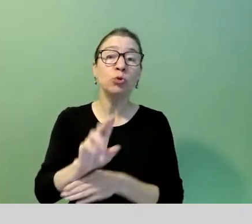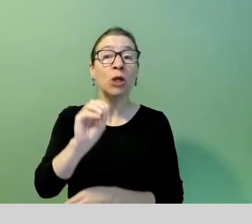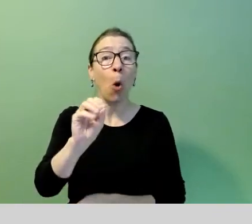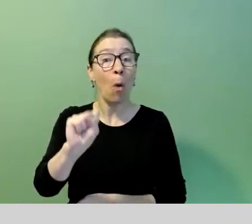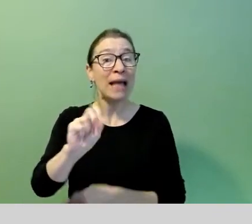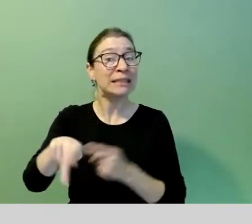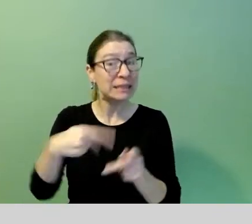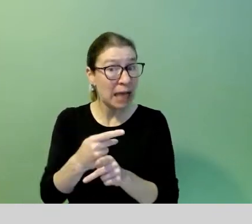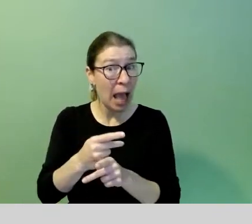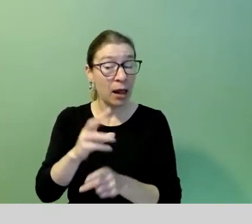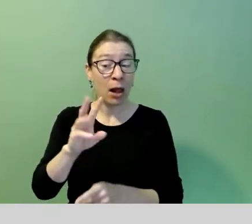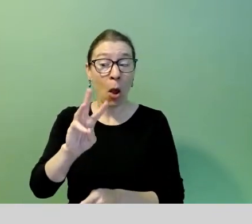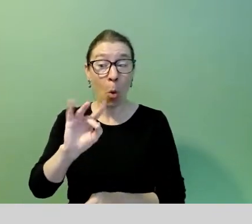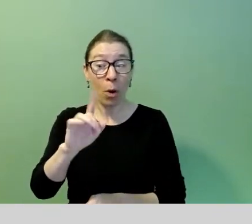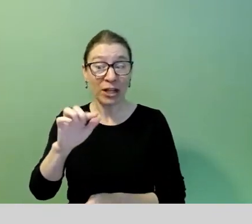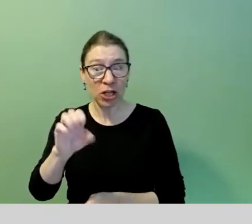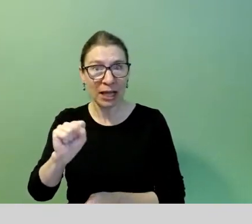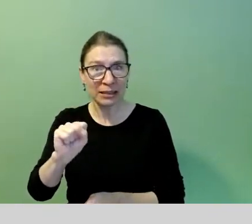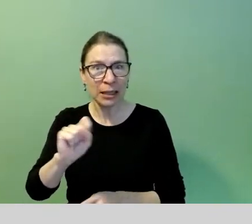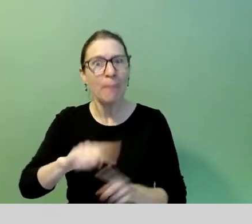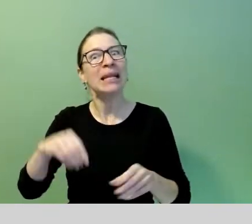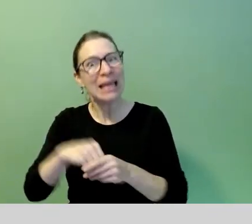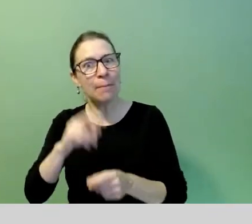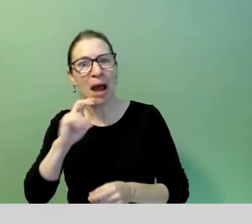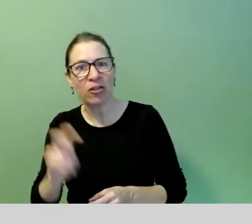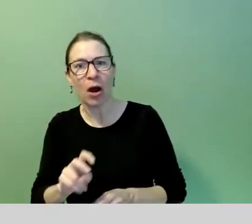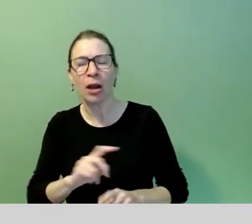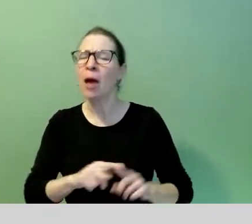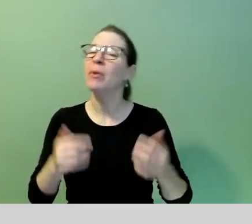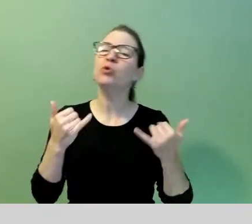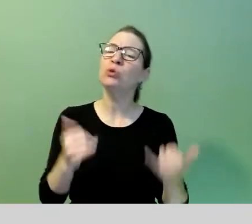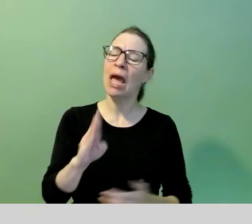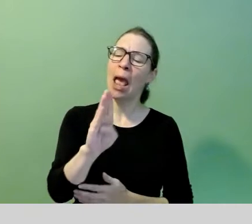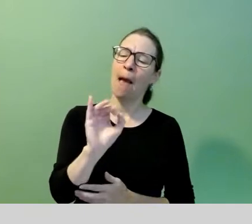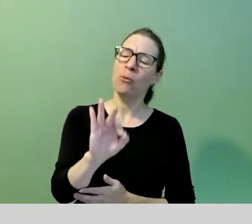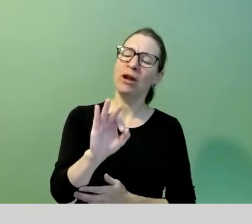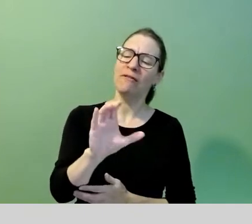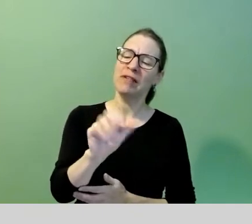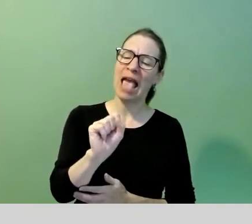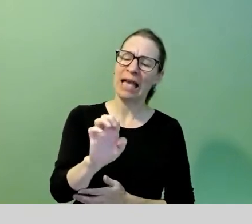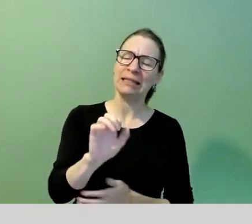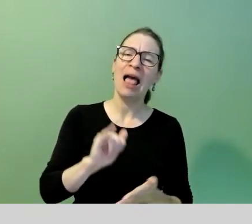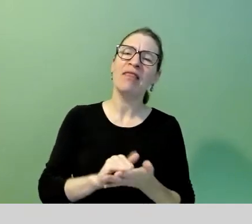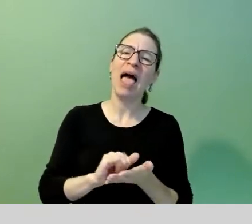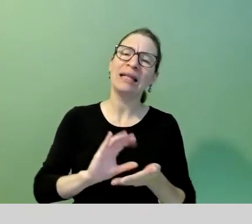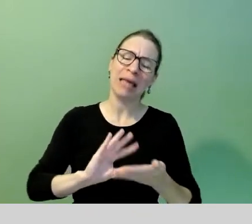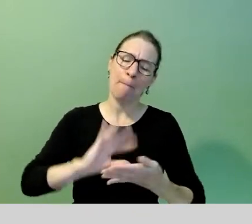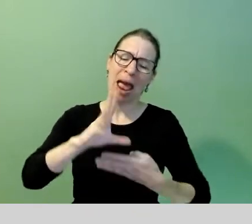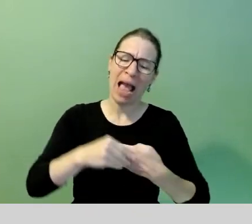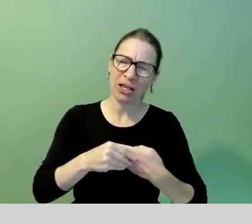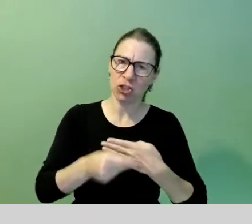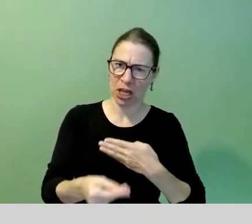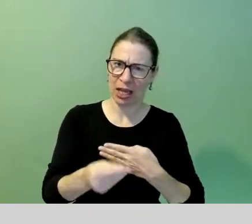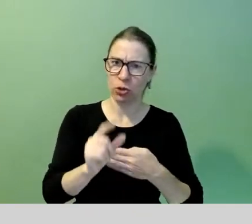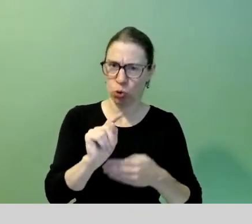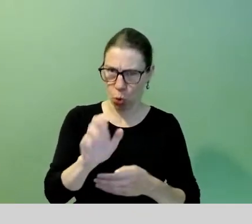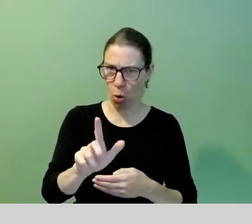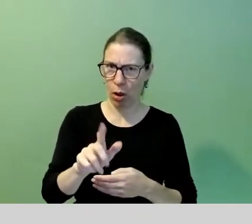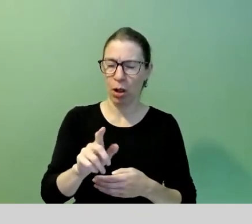Today though, we care about Briefcase a packaging tool for Python applications. If you have ever heard of py2App or PyInstaller,